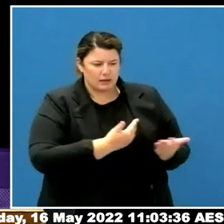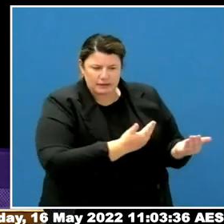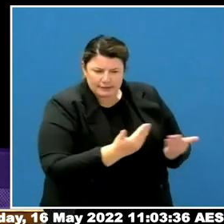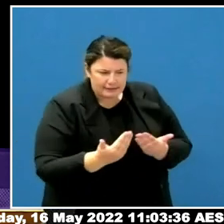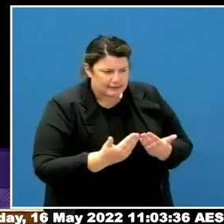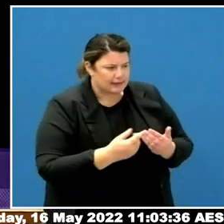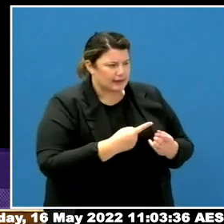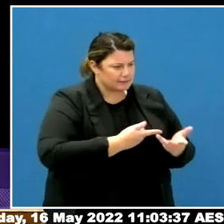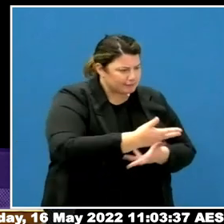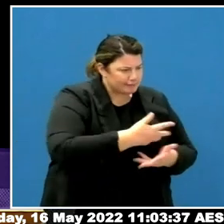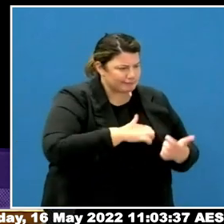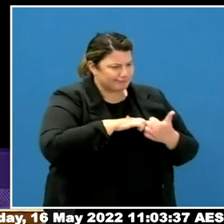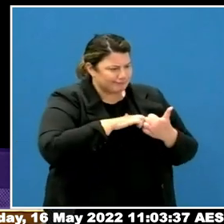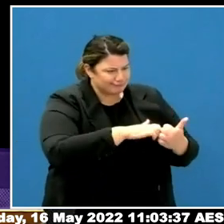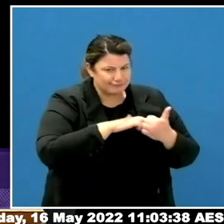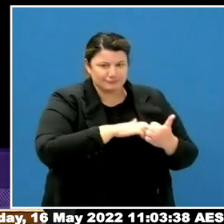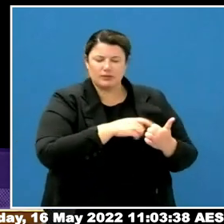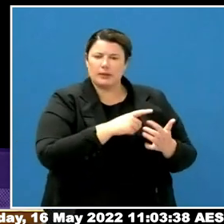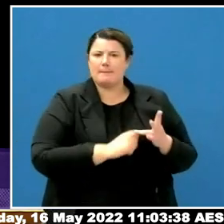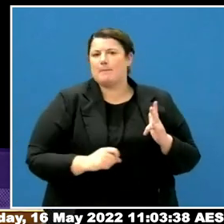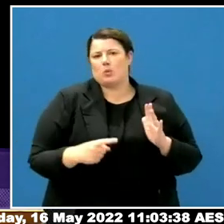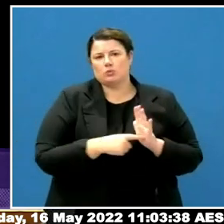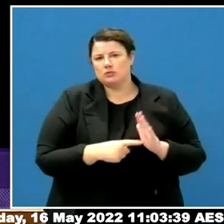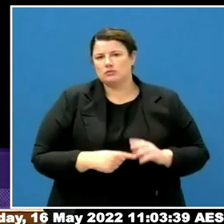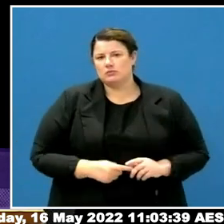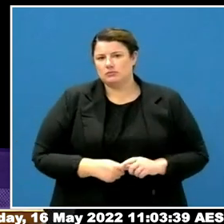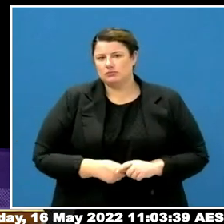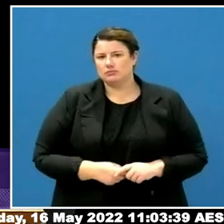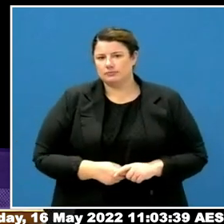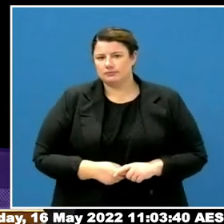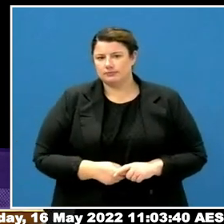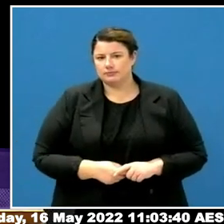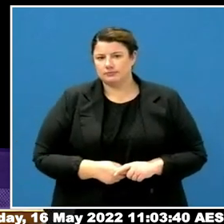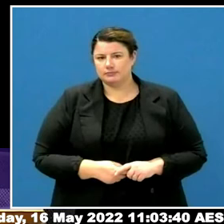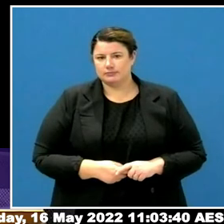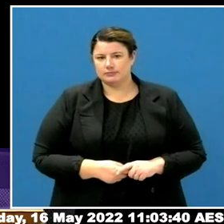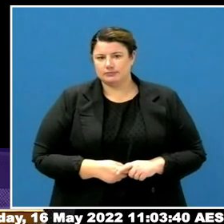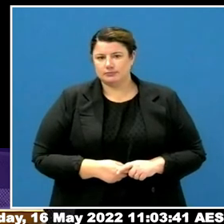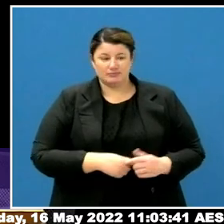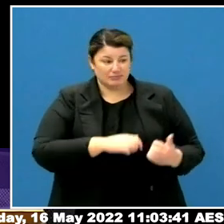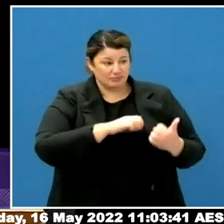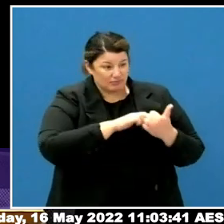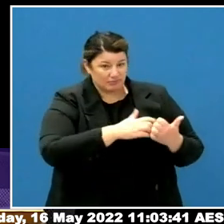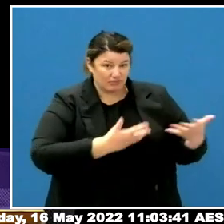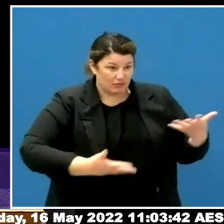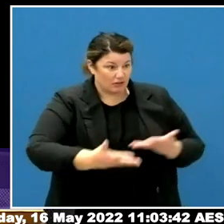whom they provide services and listening to and working with their families and